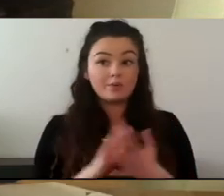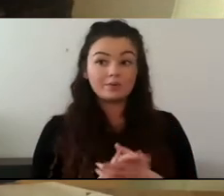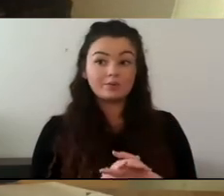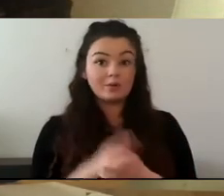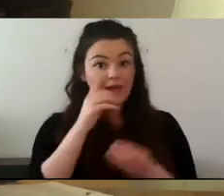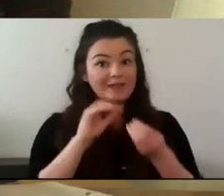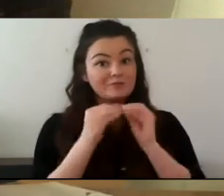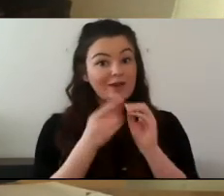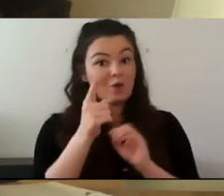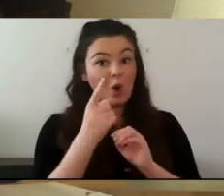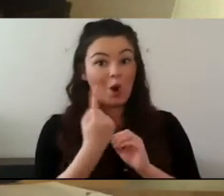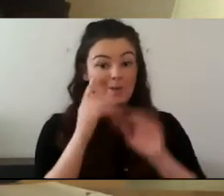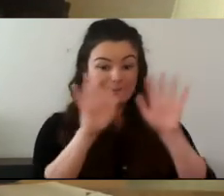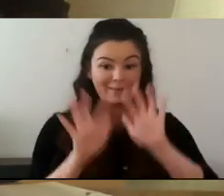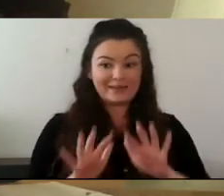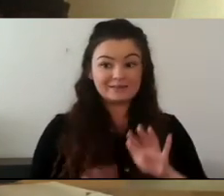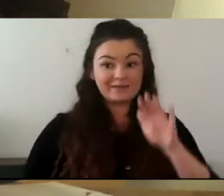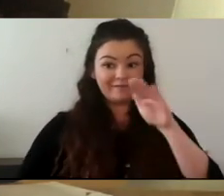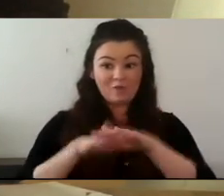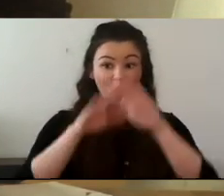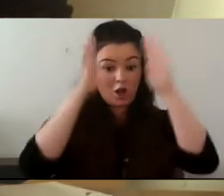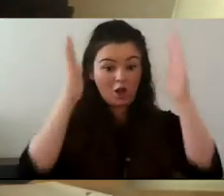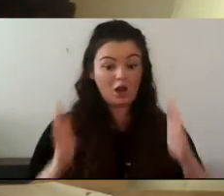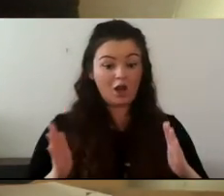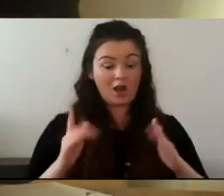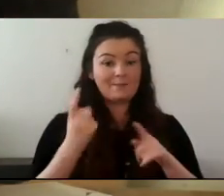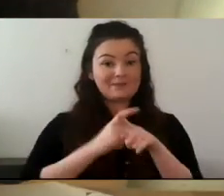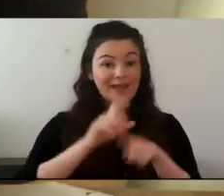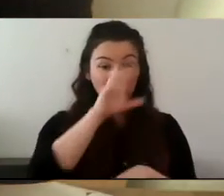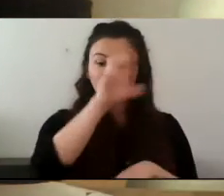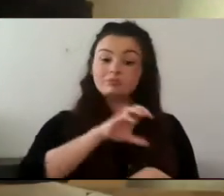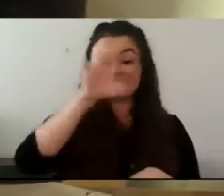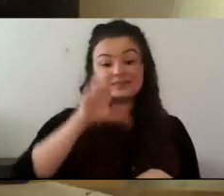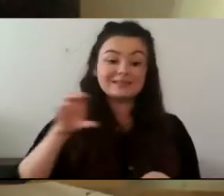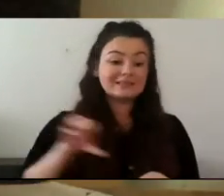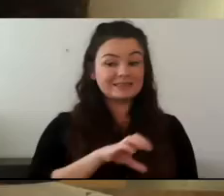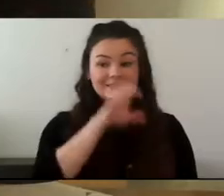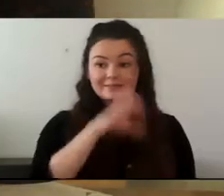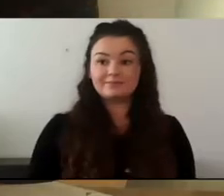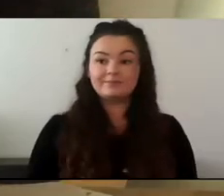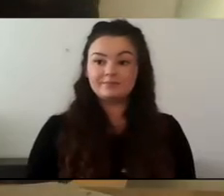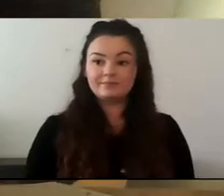make your own patterns, cover the page in the potato prints